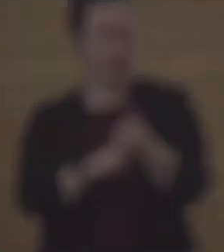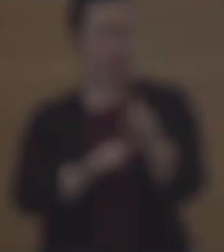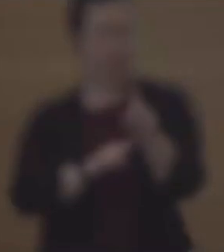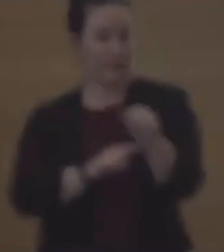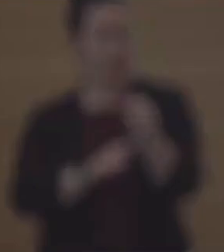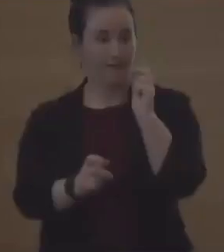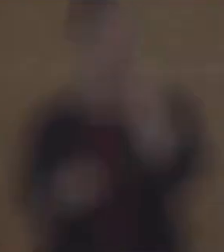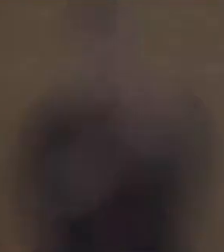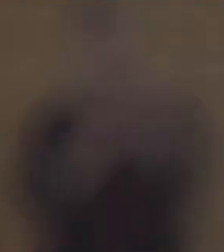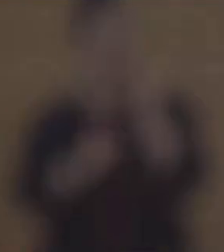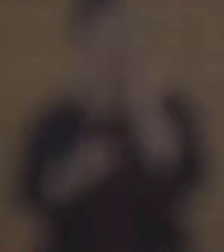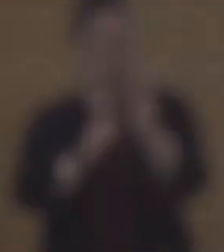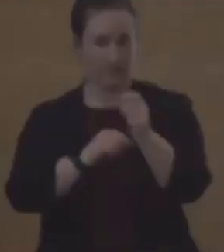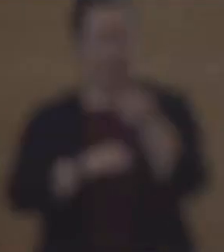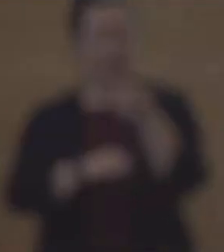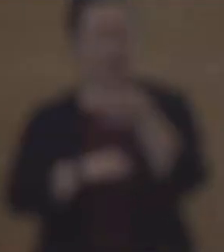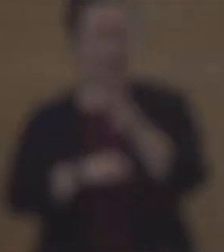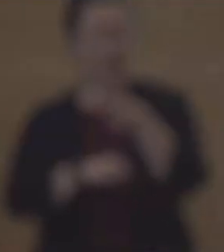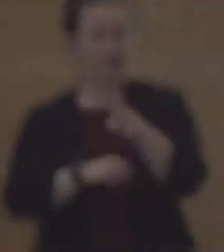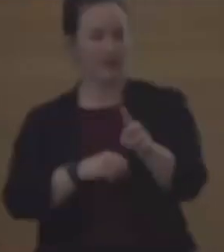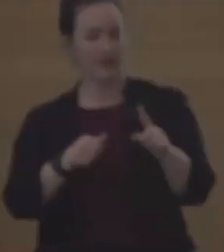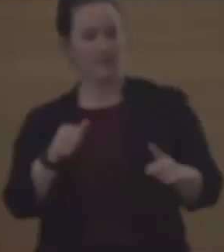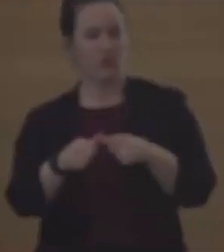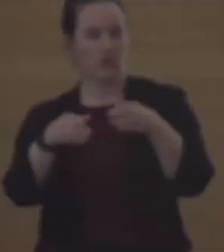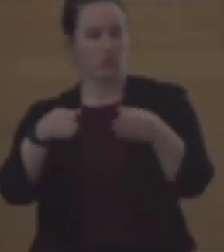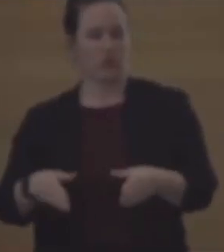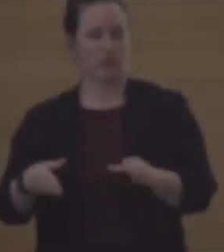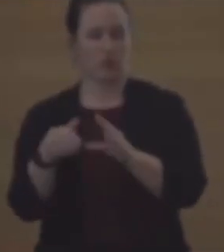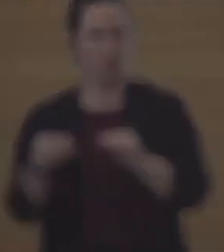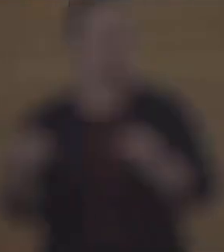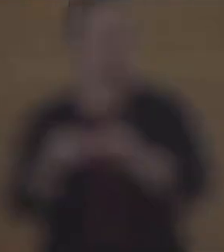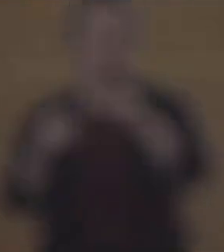17 first person stories for today.